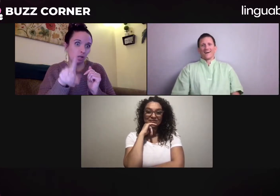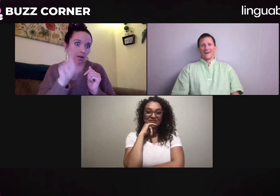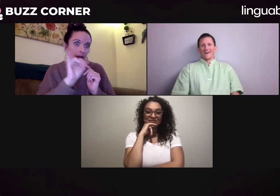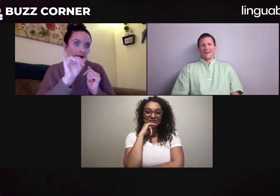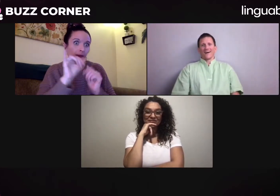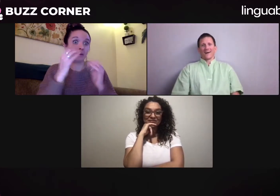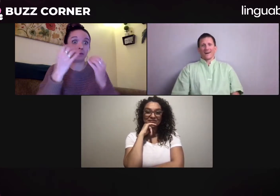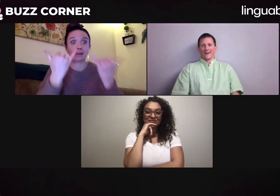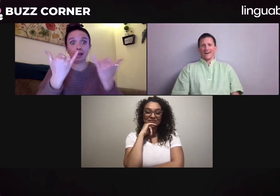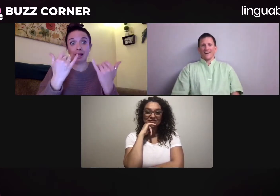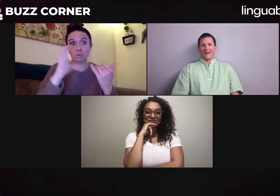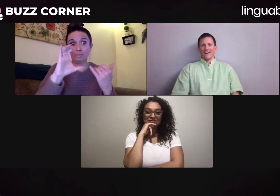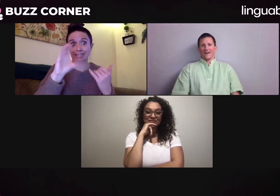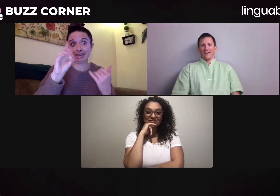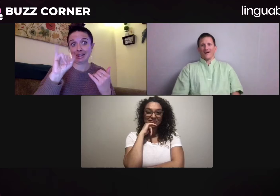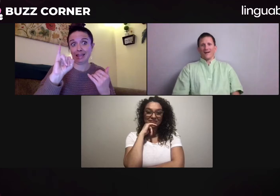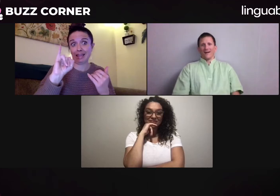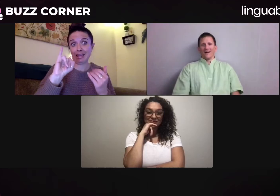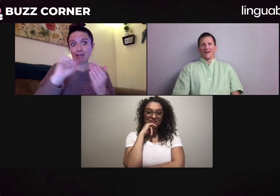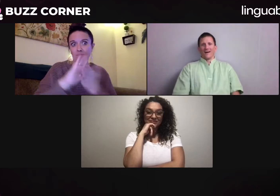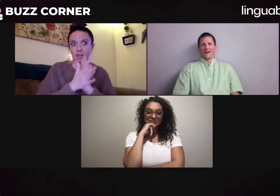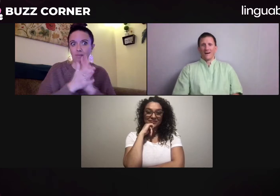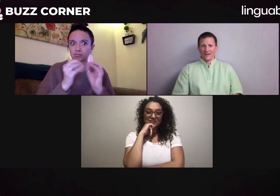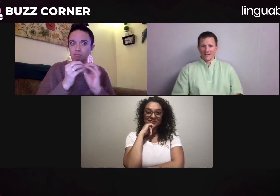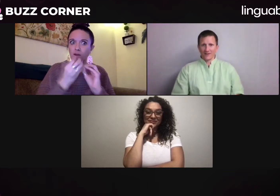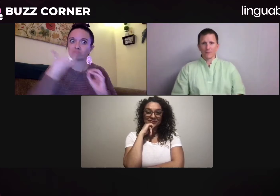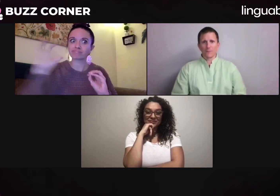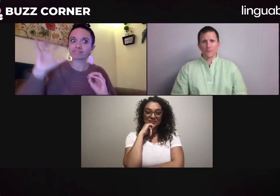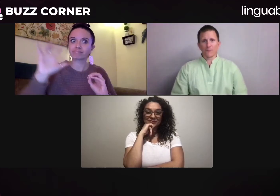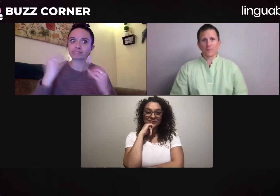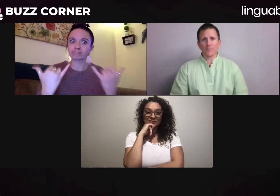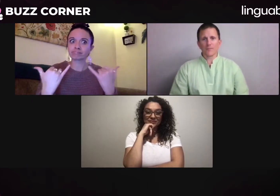Now it's becoming a little bit more of a question of like with CDIs,